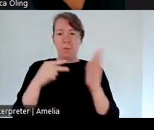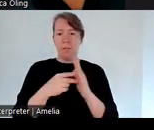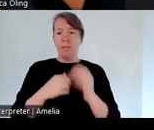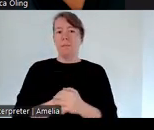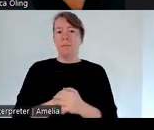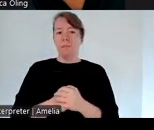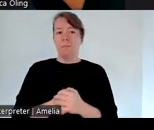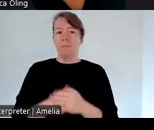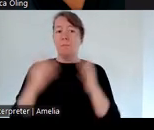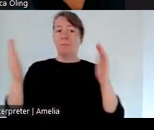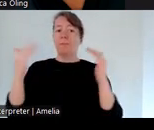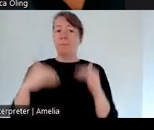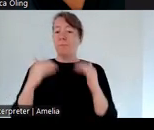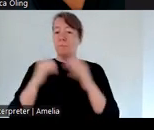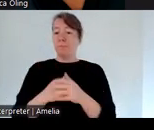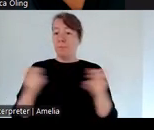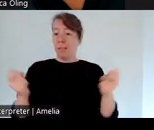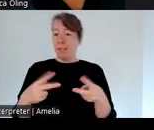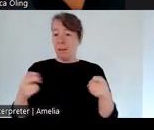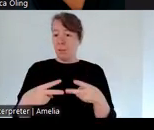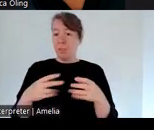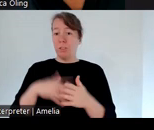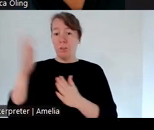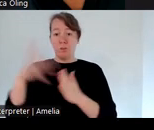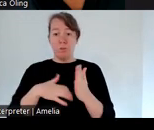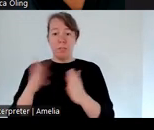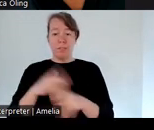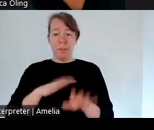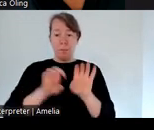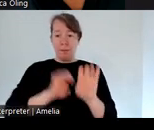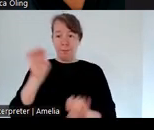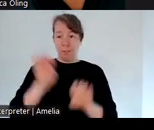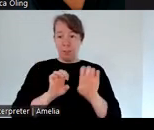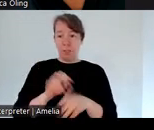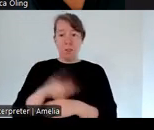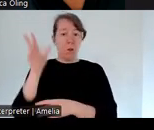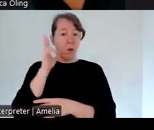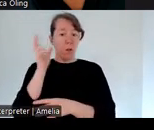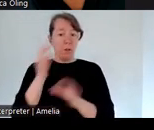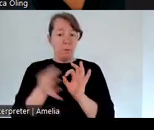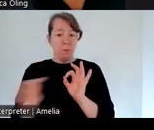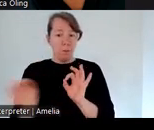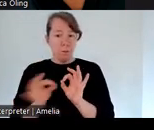transcripts, and audio descriptions if there was video or audio content,